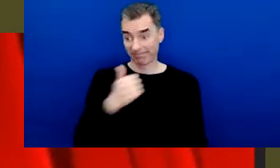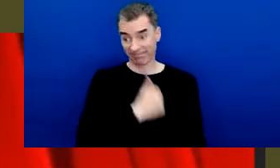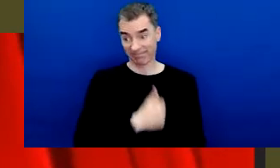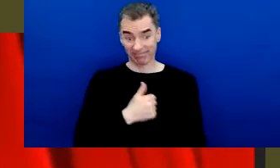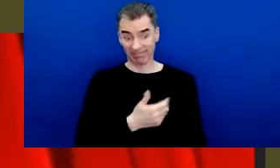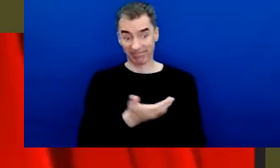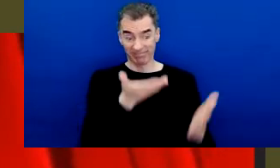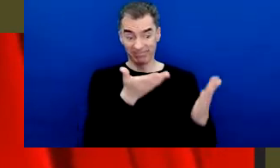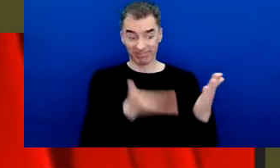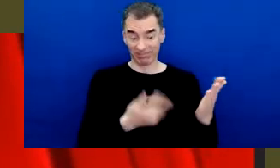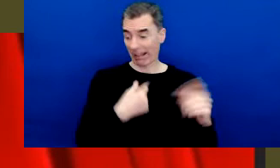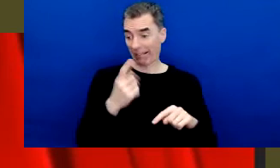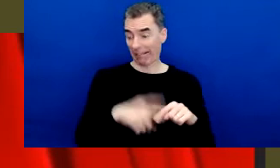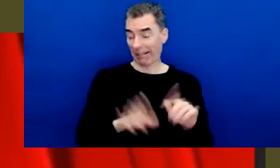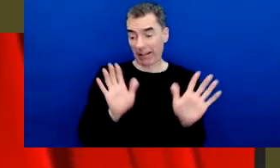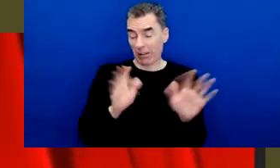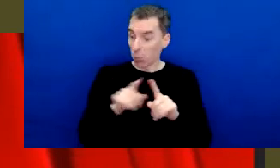but here's what you can do because you have rights